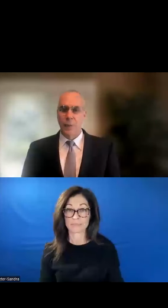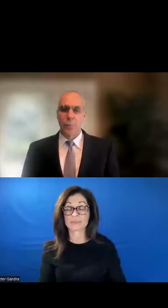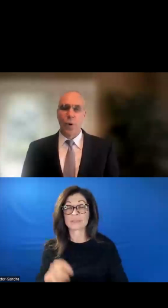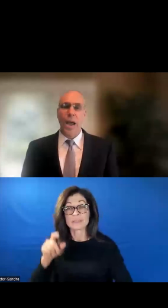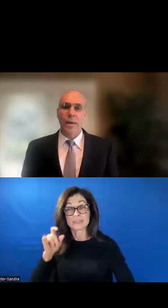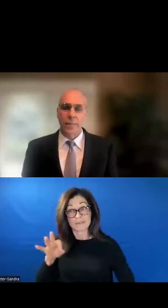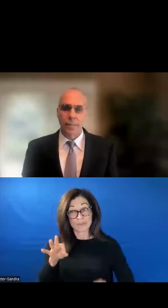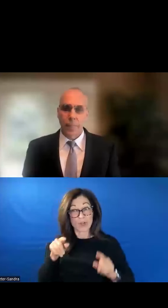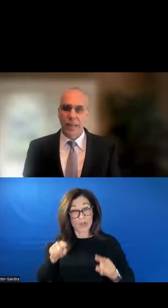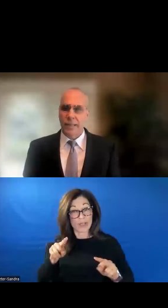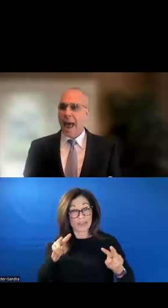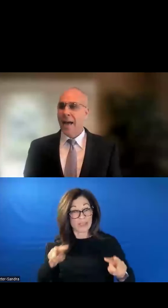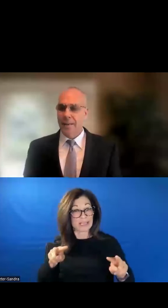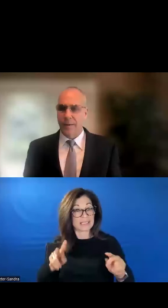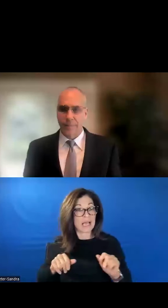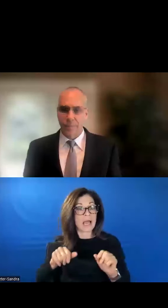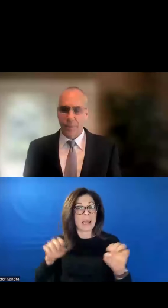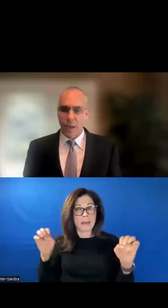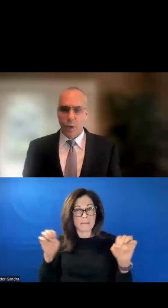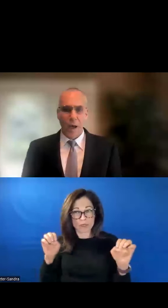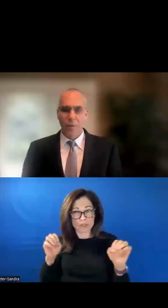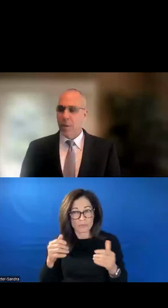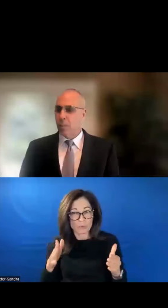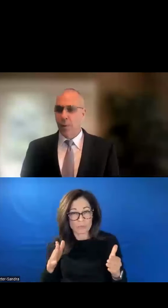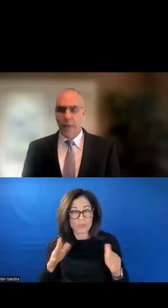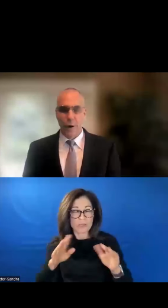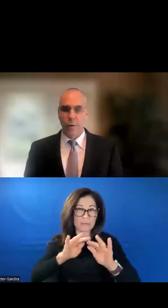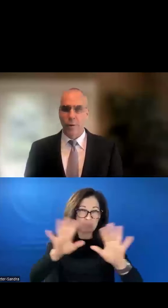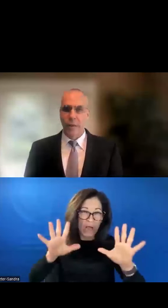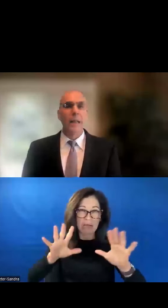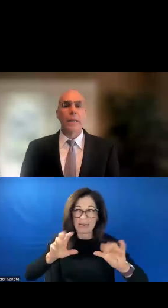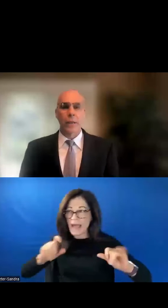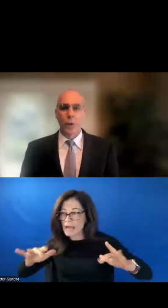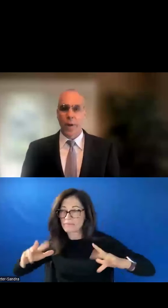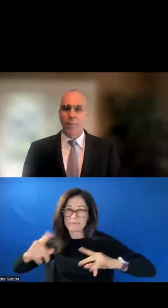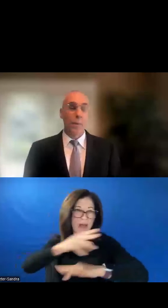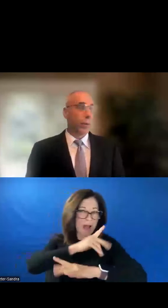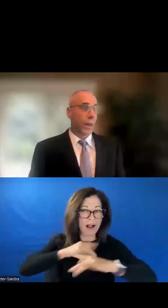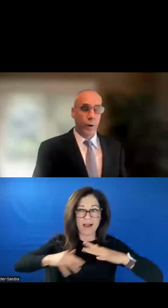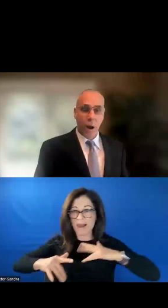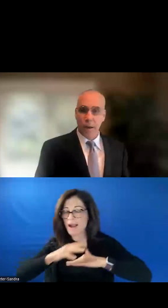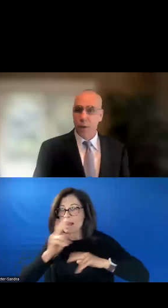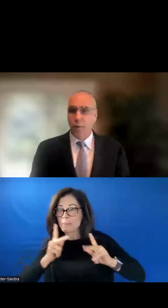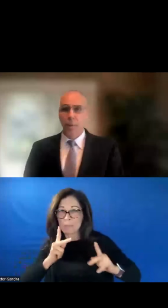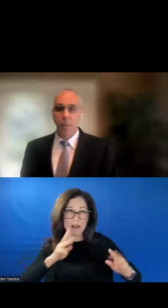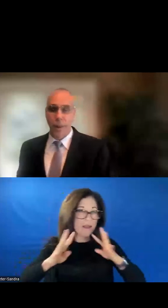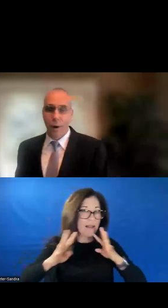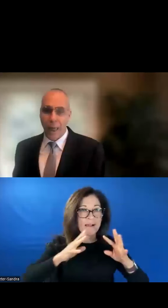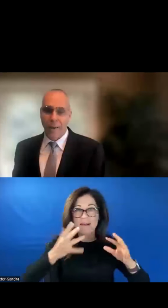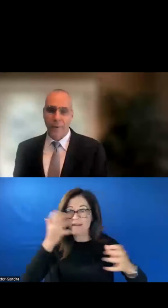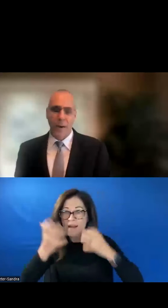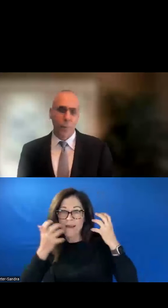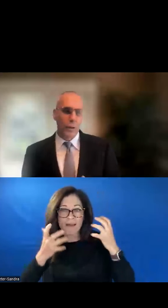IS BRIGHT, ACTIVE. YOU HAVE PEOPLE THAT ARE YELLING. YOU HAVE PEOPLE THAT ARE TALKING. YOU HAVE PEOPLE THAT ARE LAUGHING. A